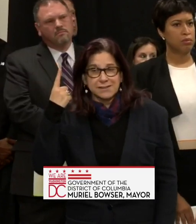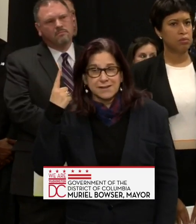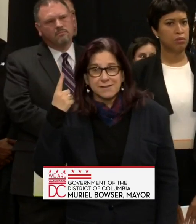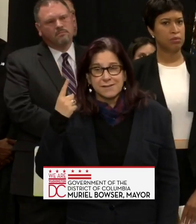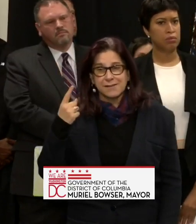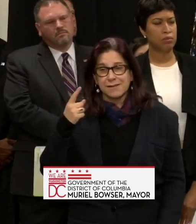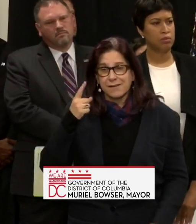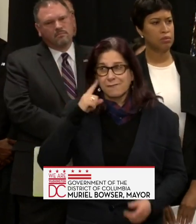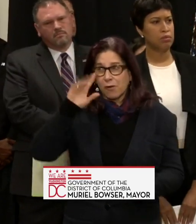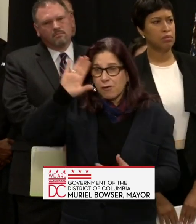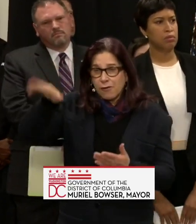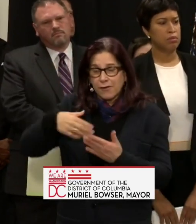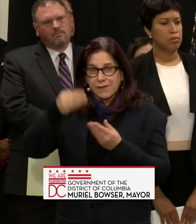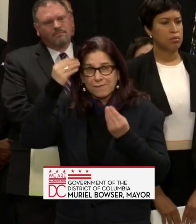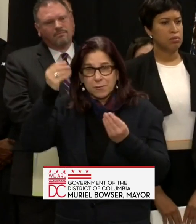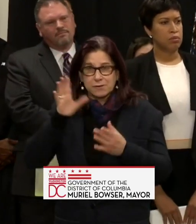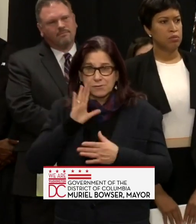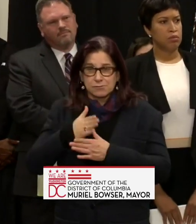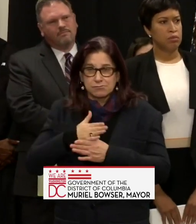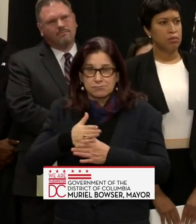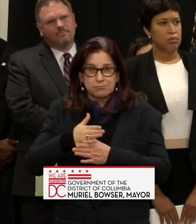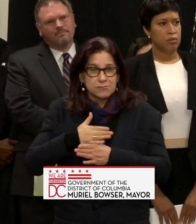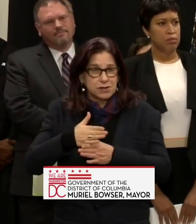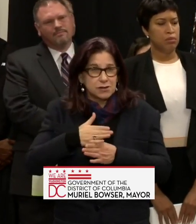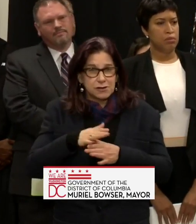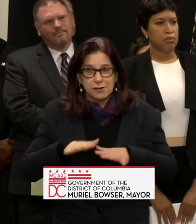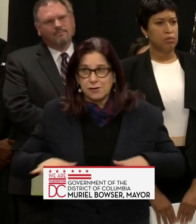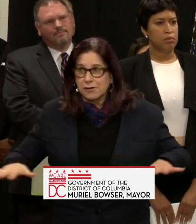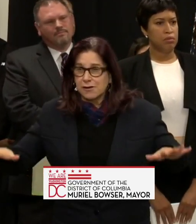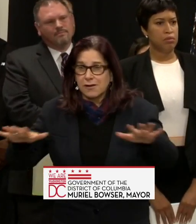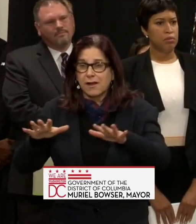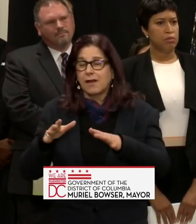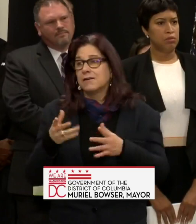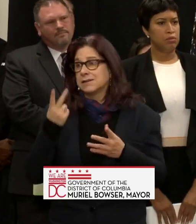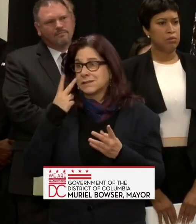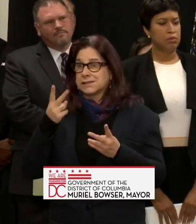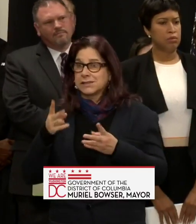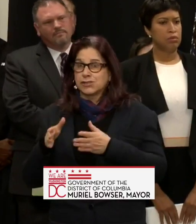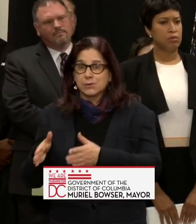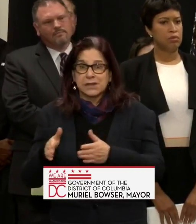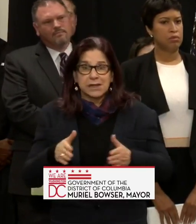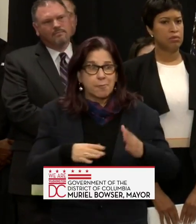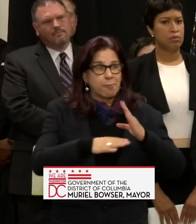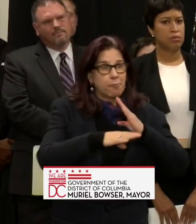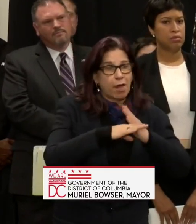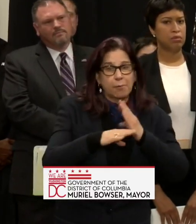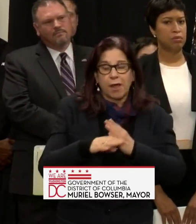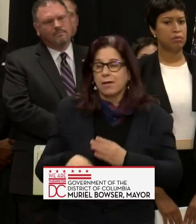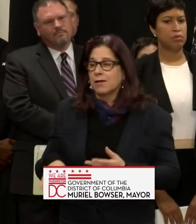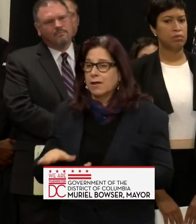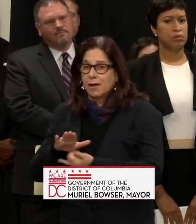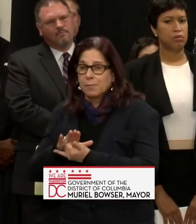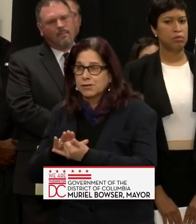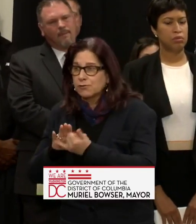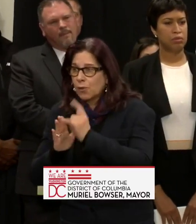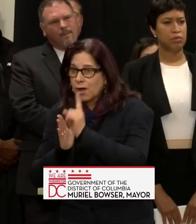SERVICES AND TRANSPORTATION OPTIONS, PLEASE VISIT OUR OFFICIAL WEBSITE AS THE MAYOR MENTIONED AT